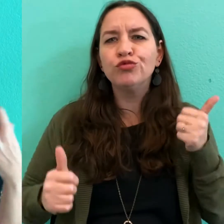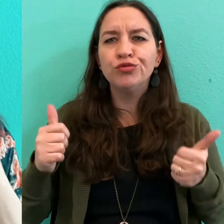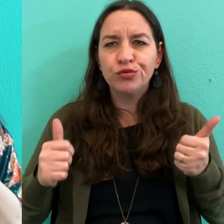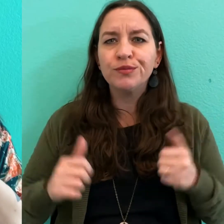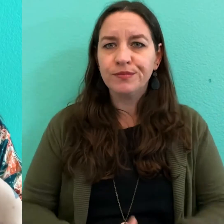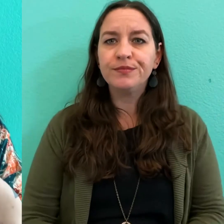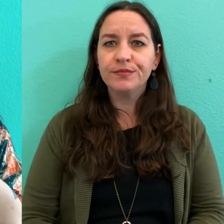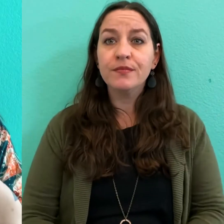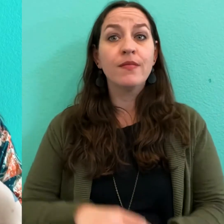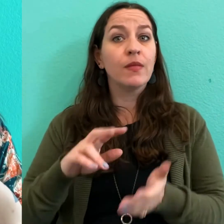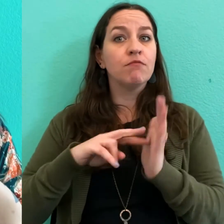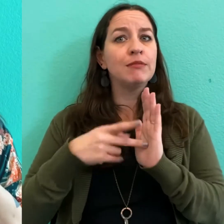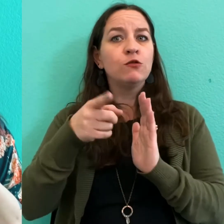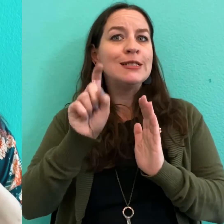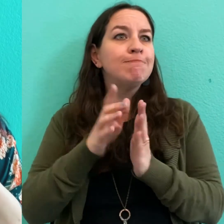do you engage with the world around you in a way that